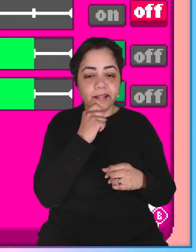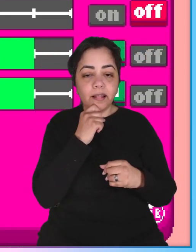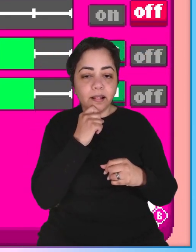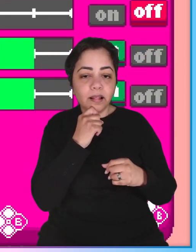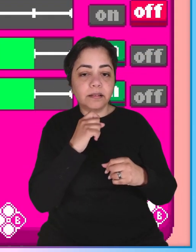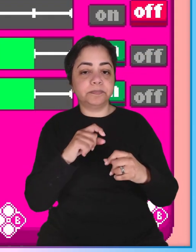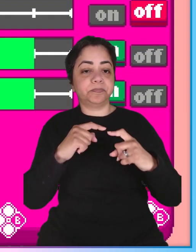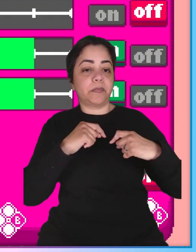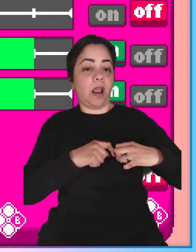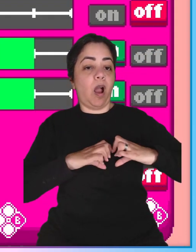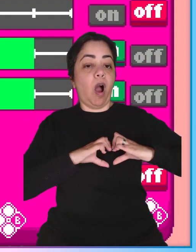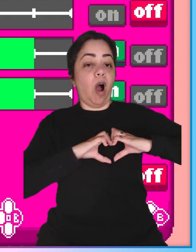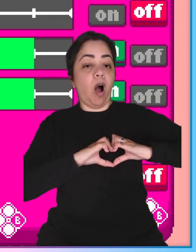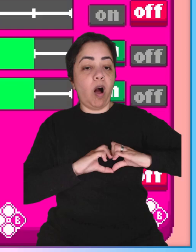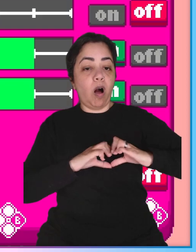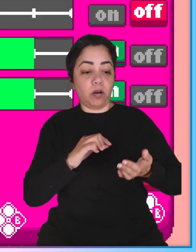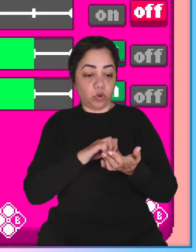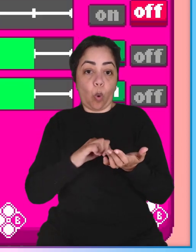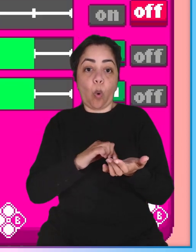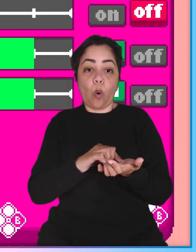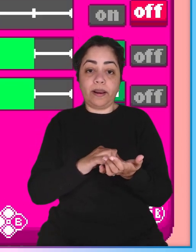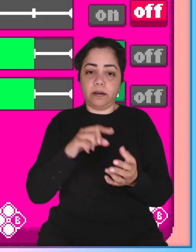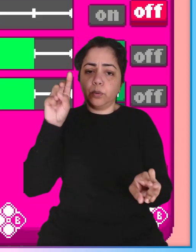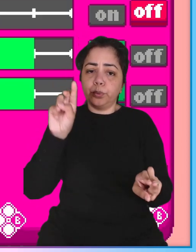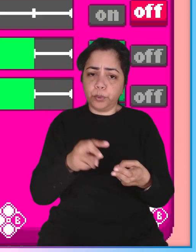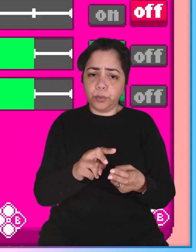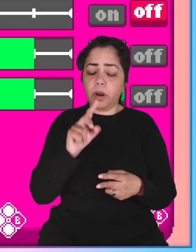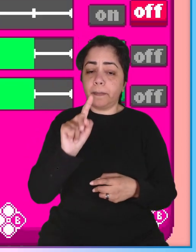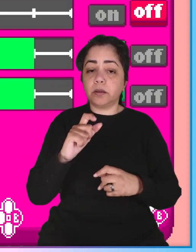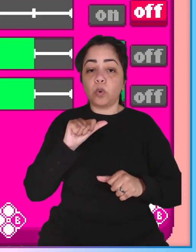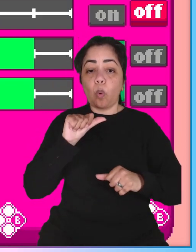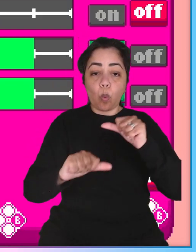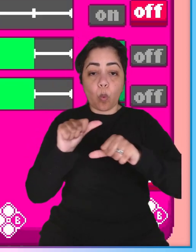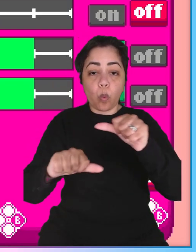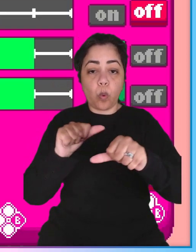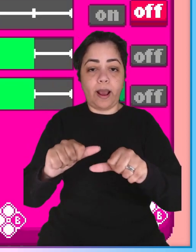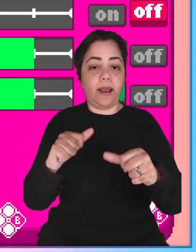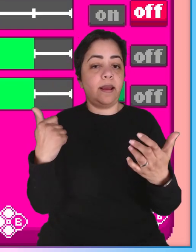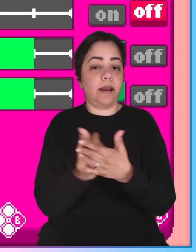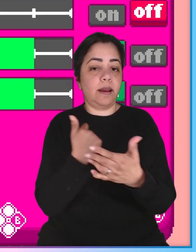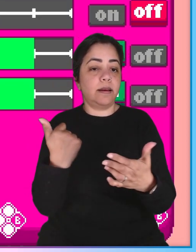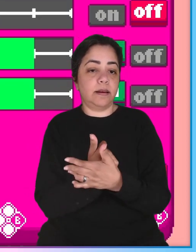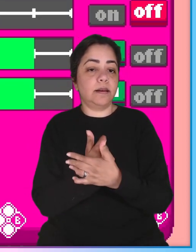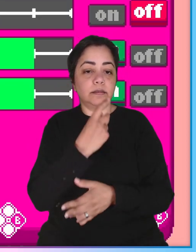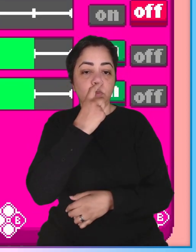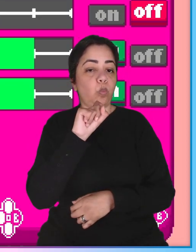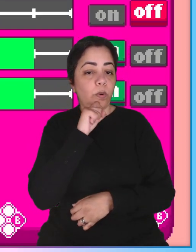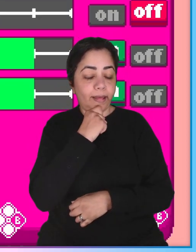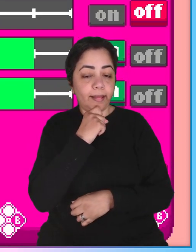as possible including haptic control, separate audio channels, high contrast for visibility,